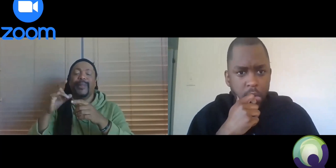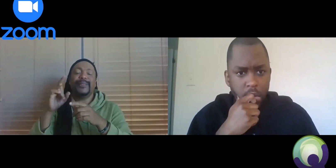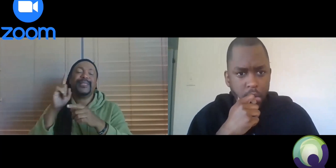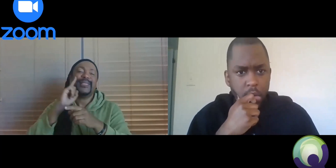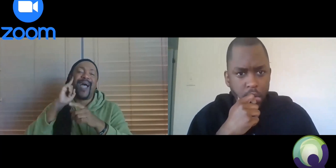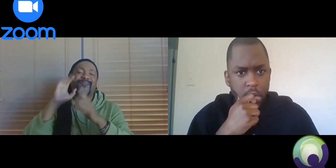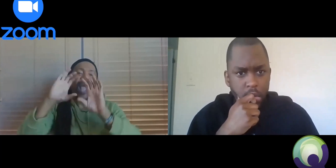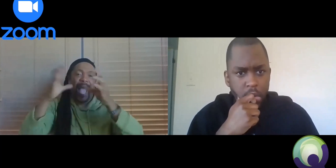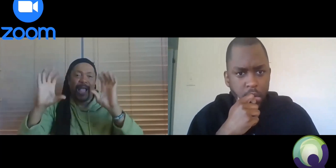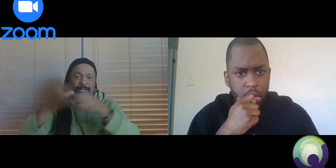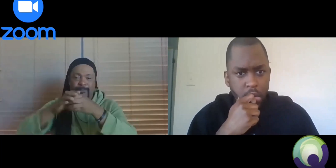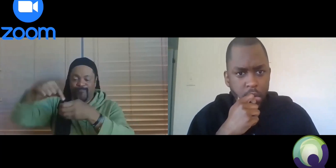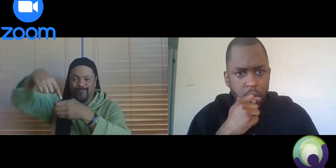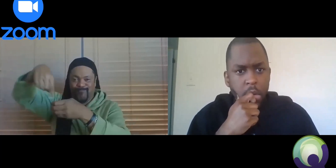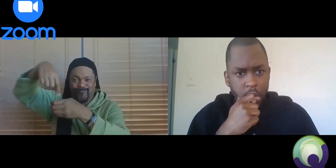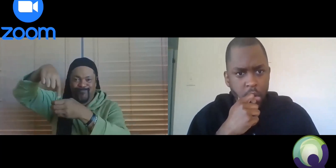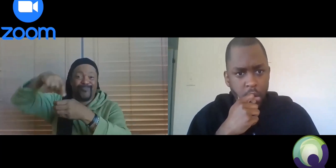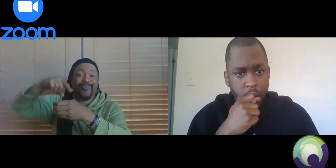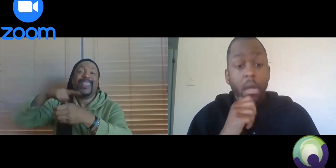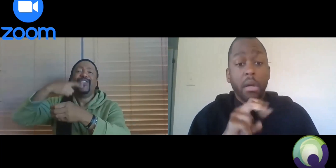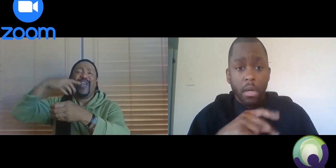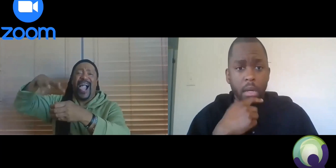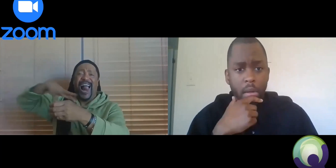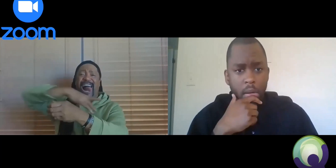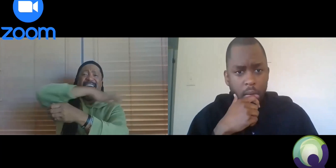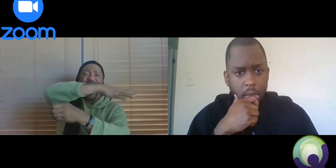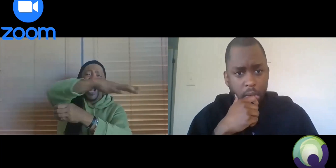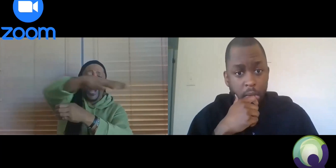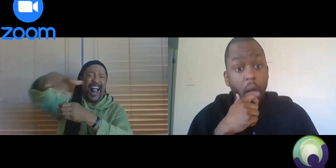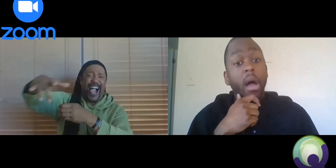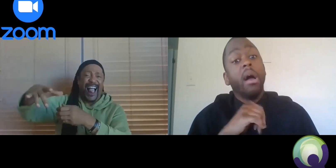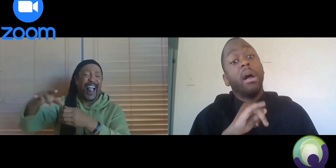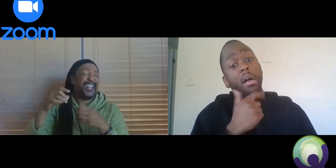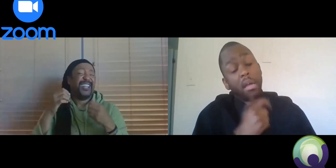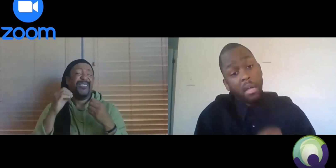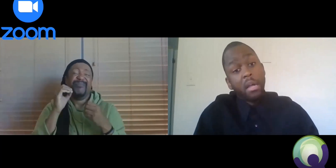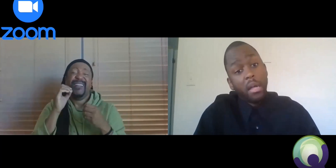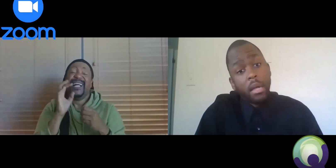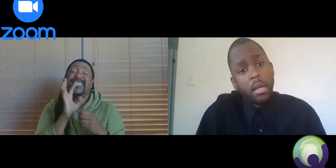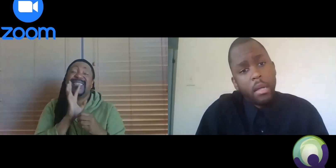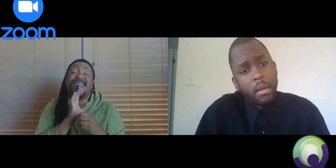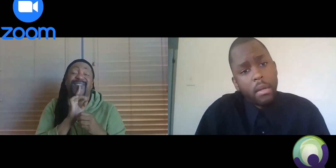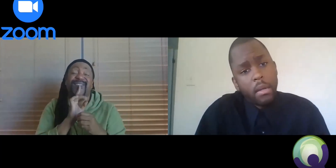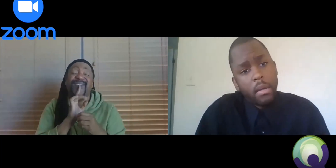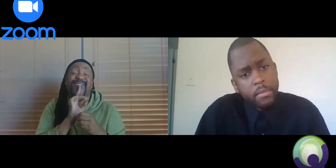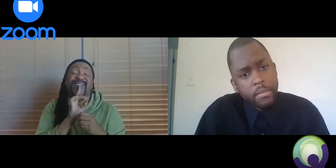then I to some a class where there were deaf; but surrounded by a large hearing environment.